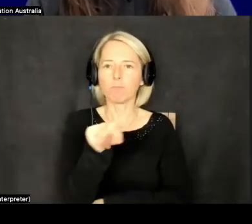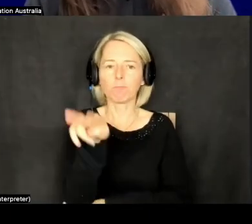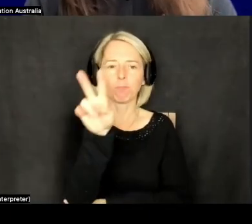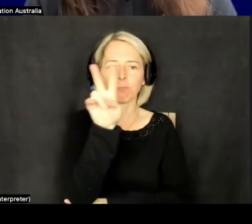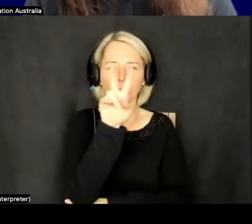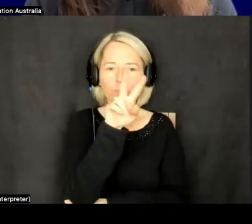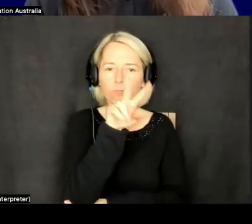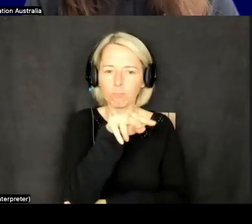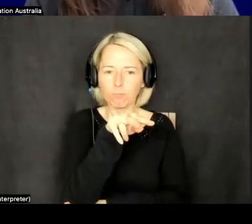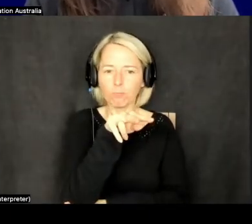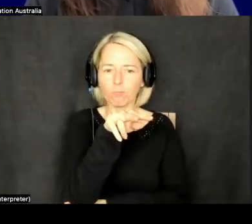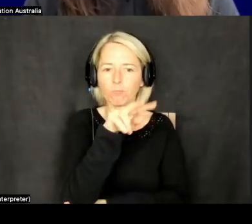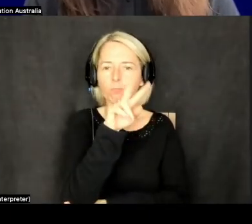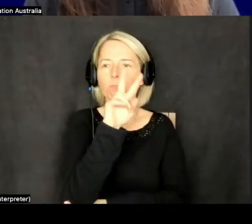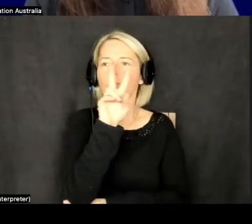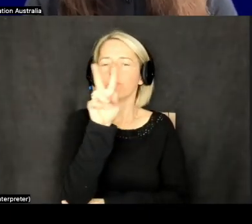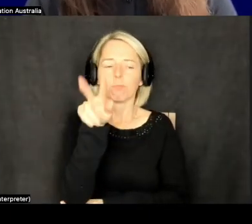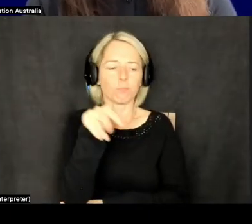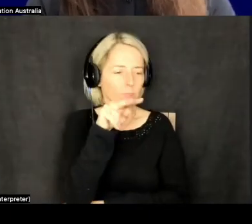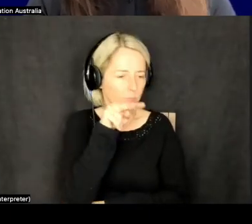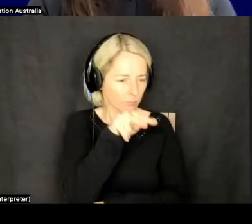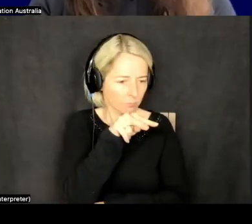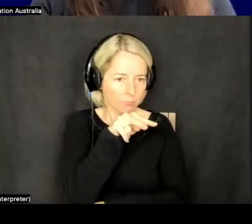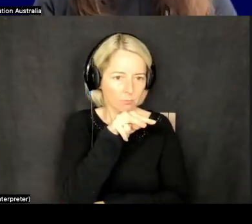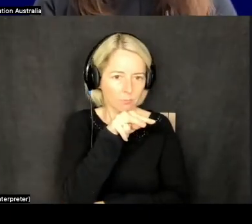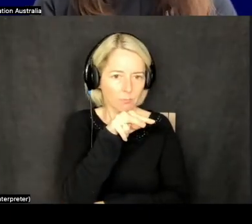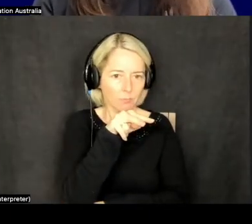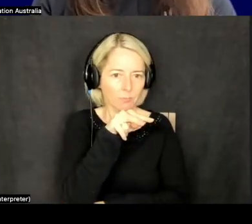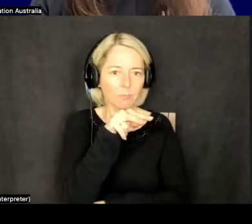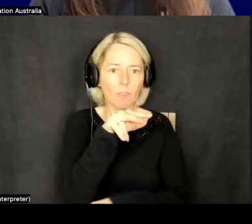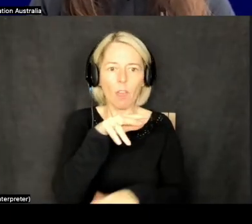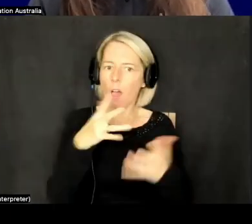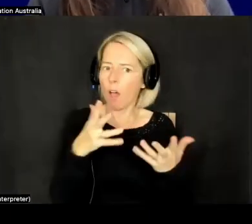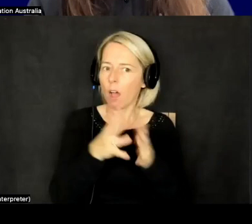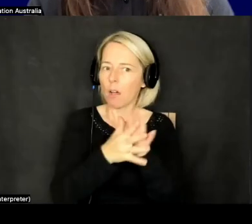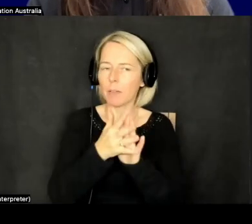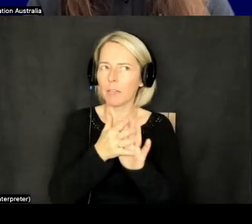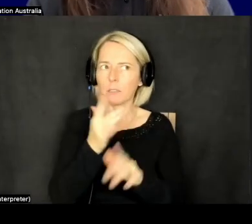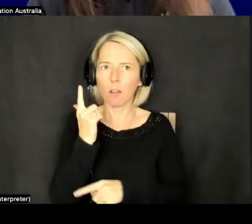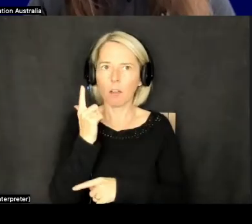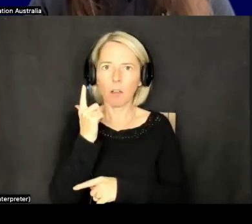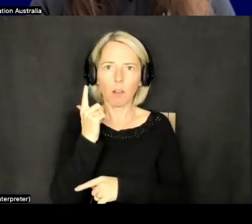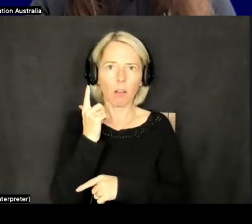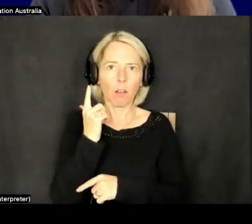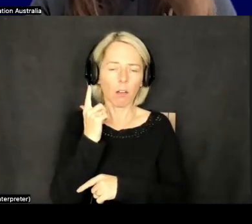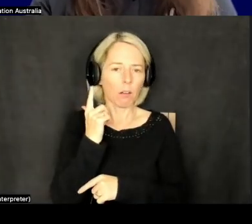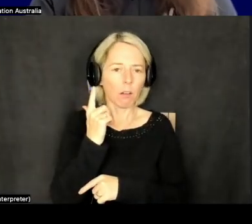on a particular target, does that mean that they've seen it or does that mean that that's